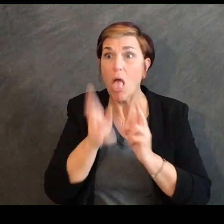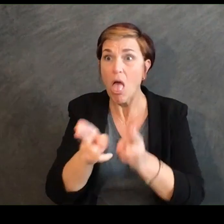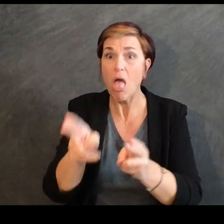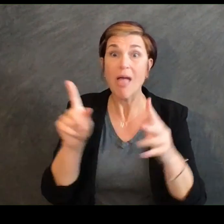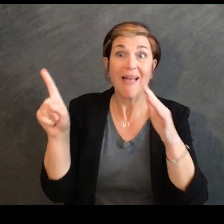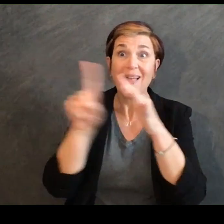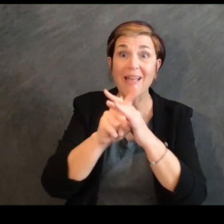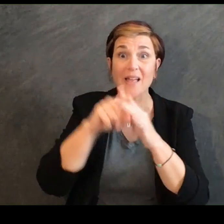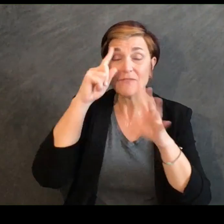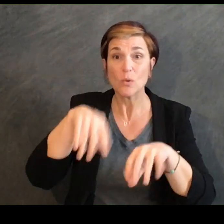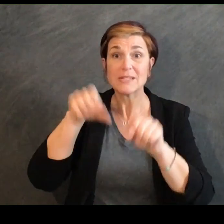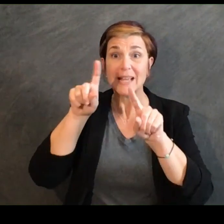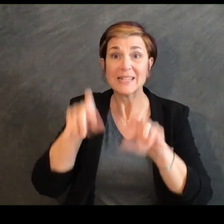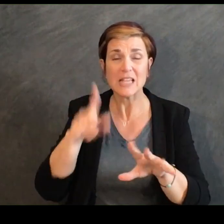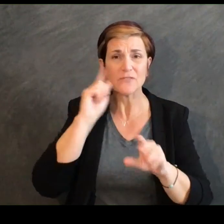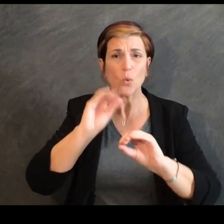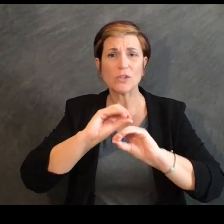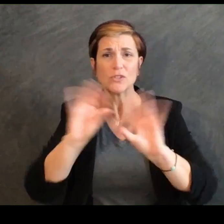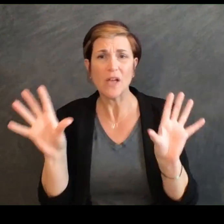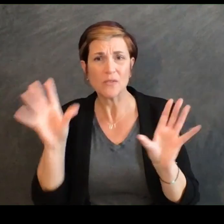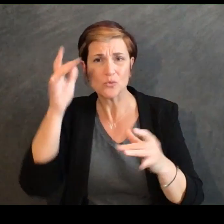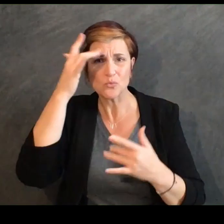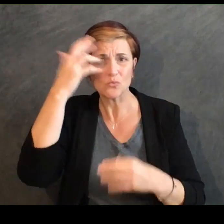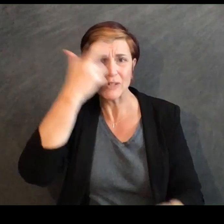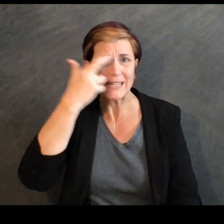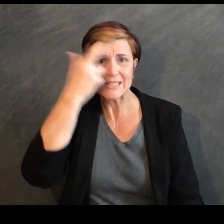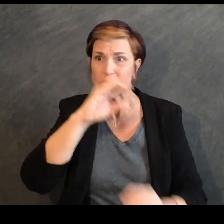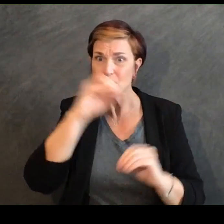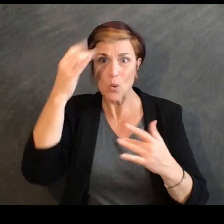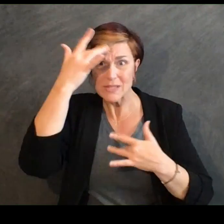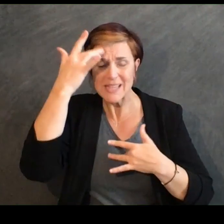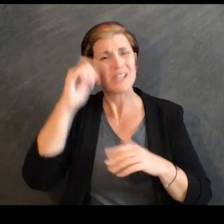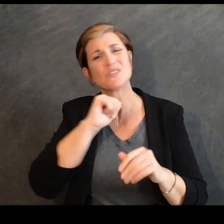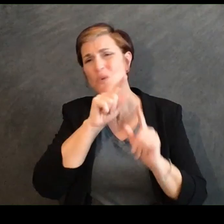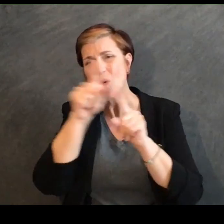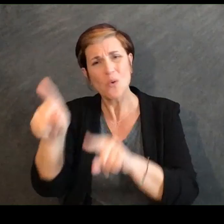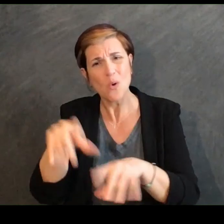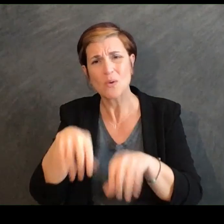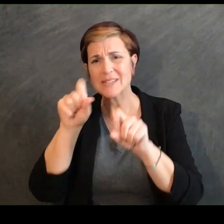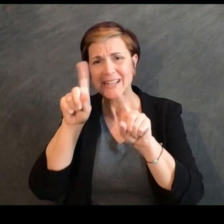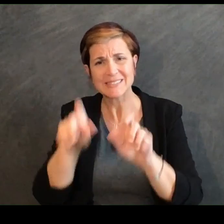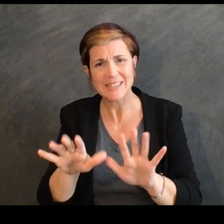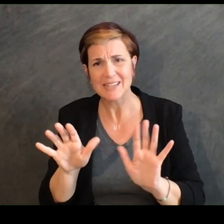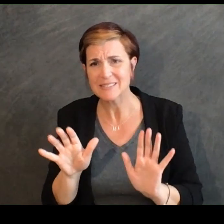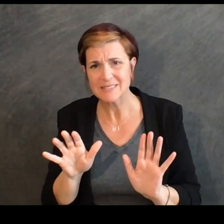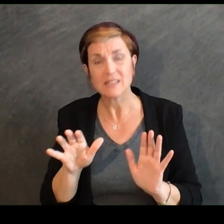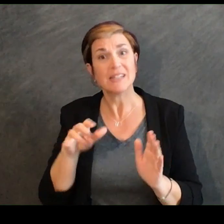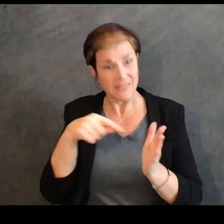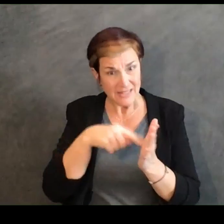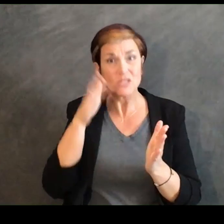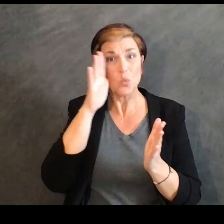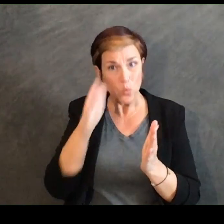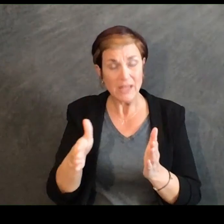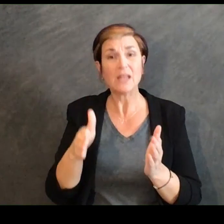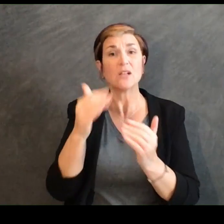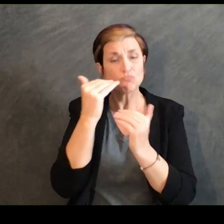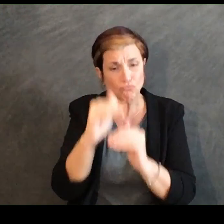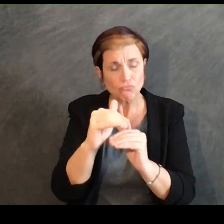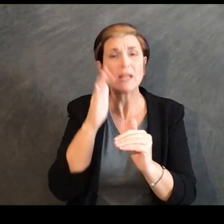this will pass through and we're gonna be even stronger for it we've learned a